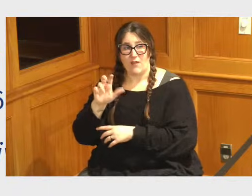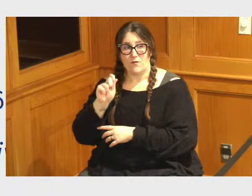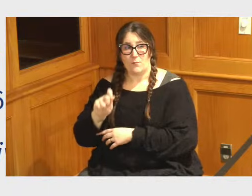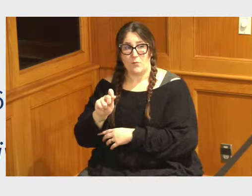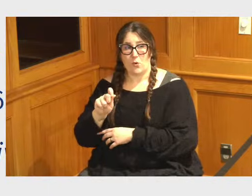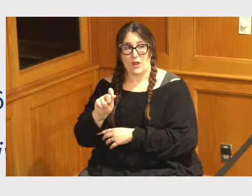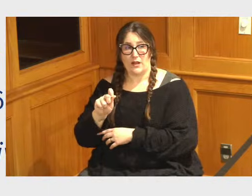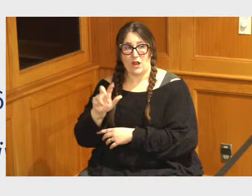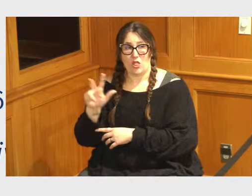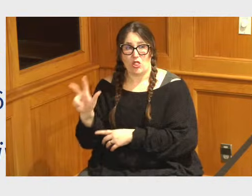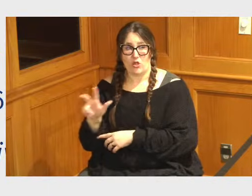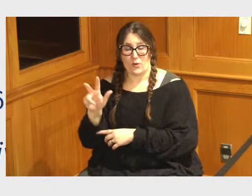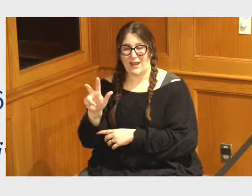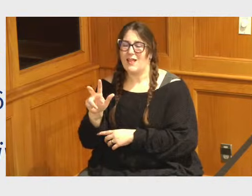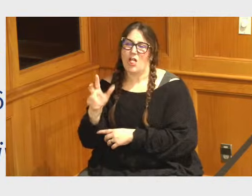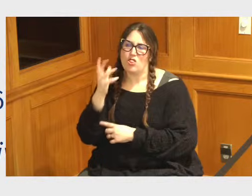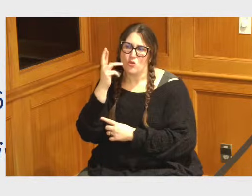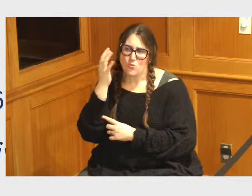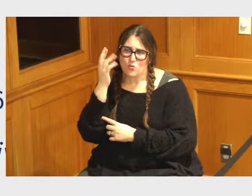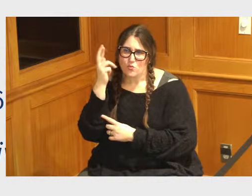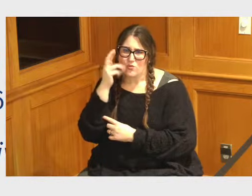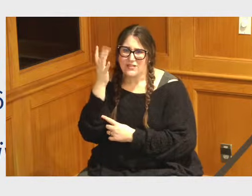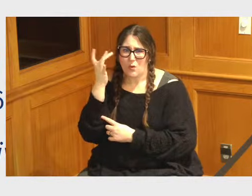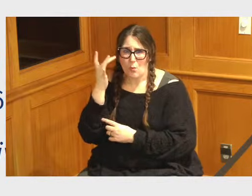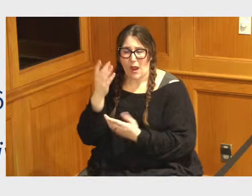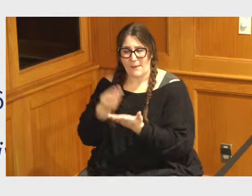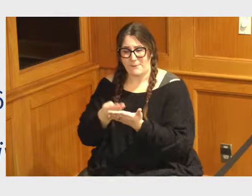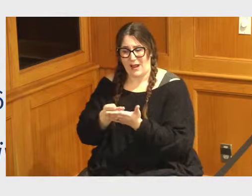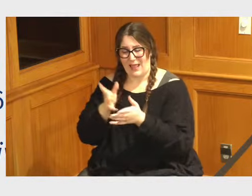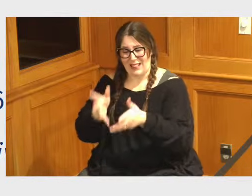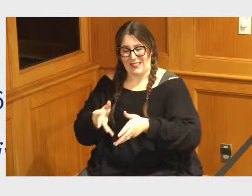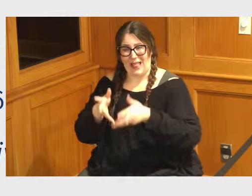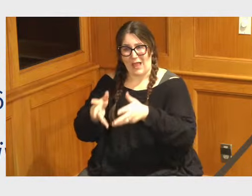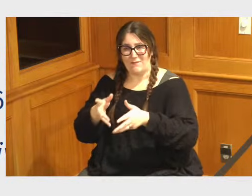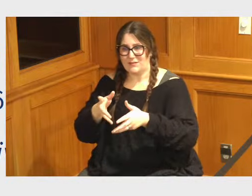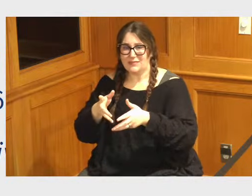the reason we still have funds left is not because there wasn't demand. is because there wasn't